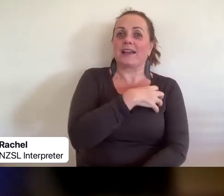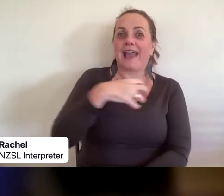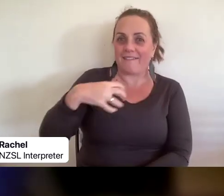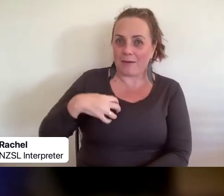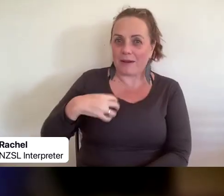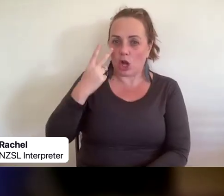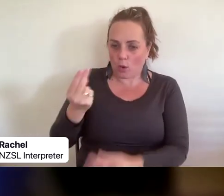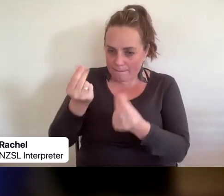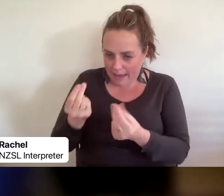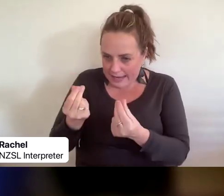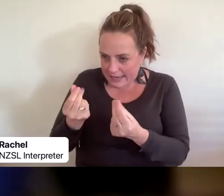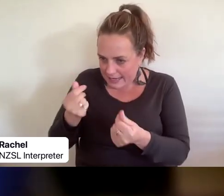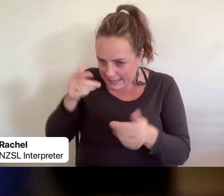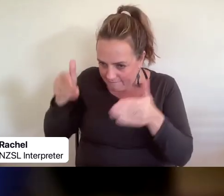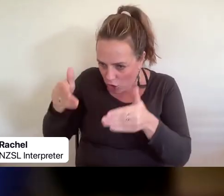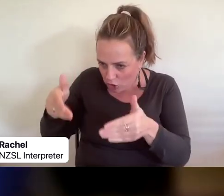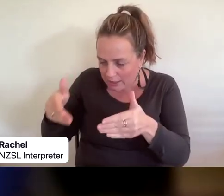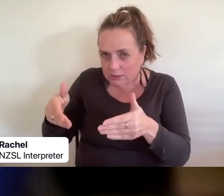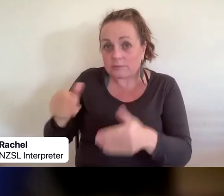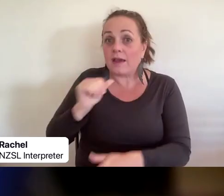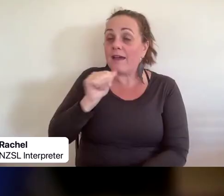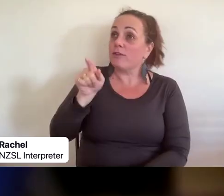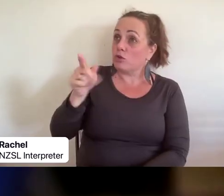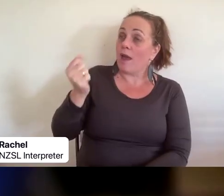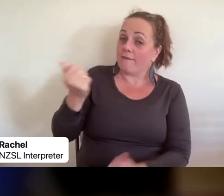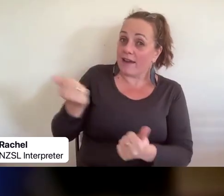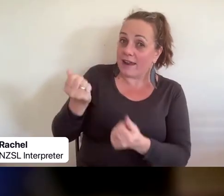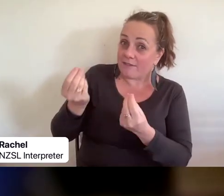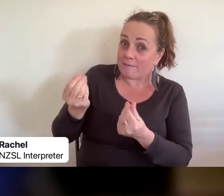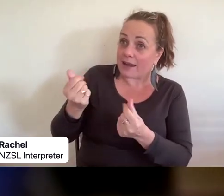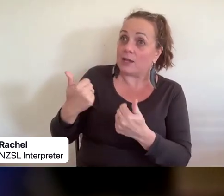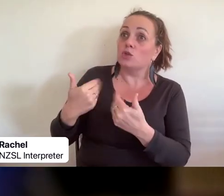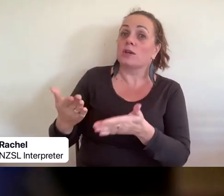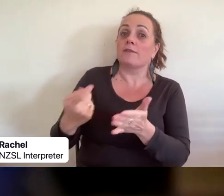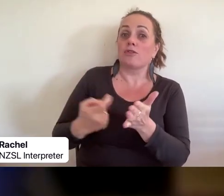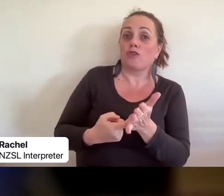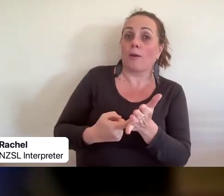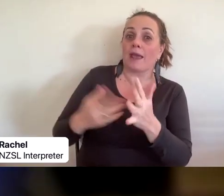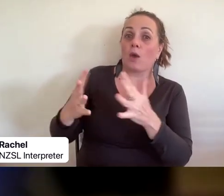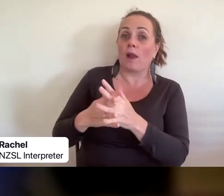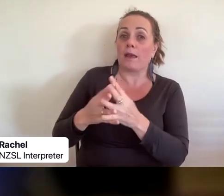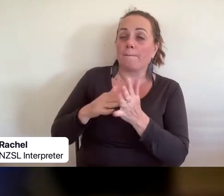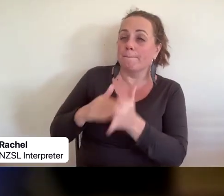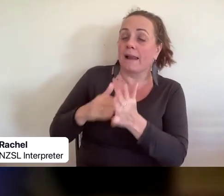fiscal issues. If they've got enough money to give Robbie Williams millions for his concert